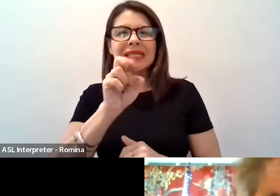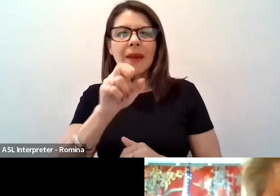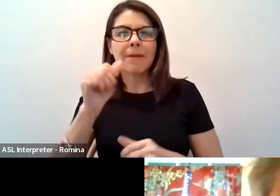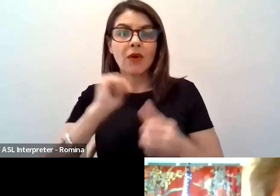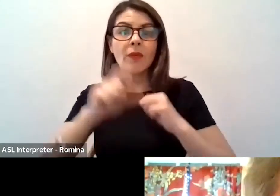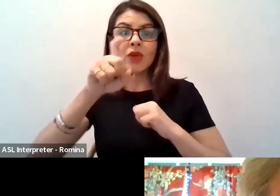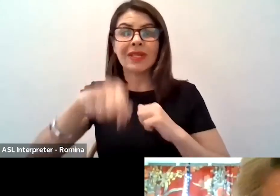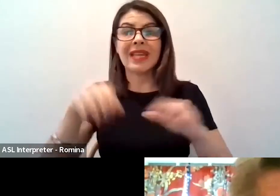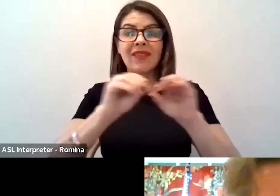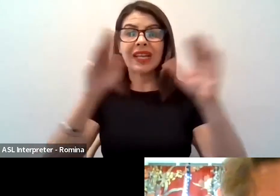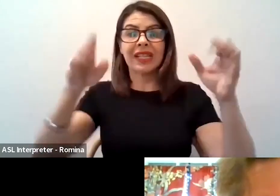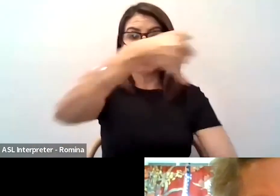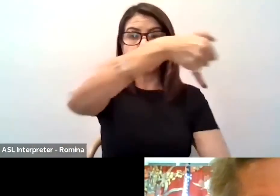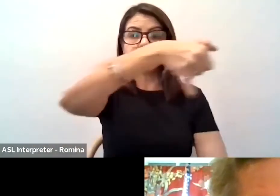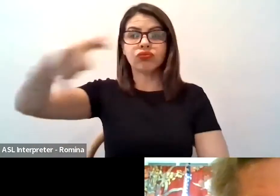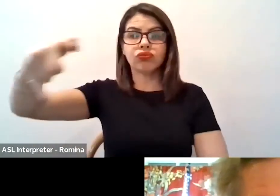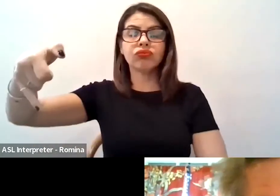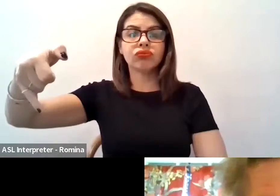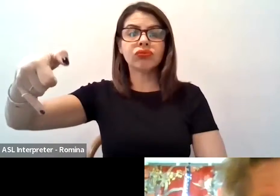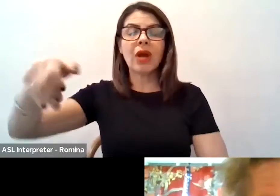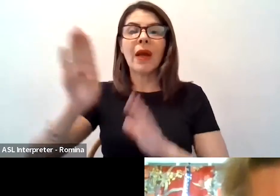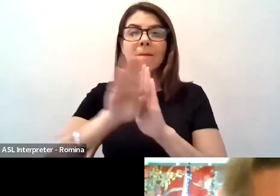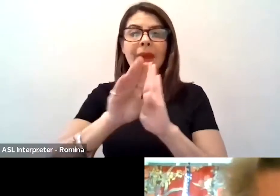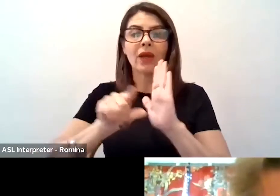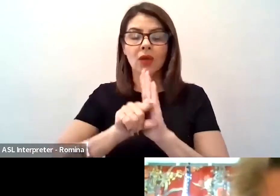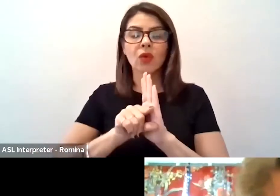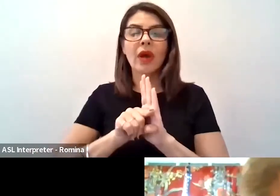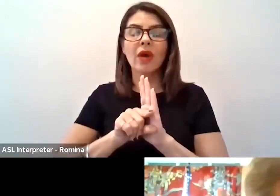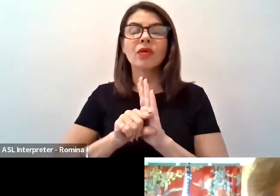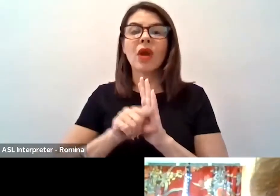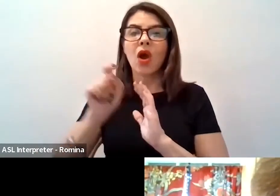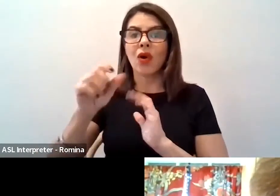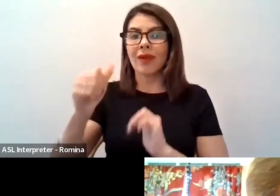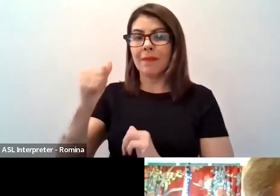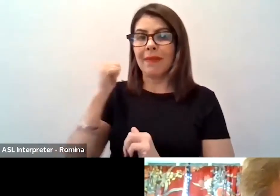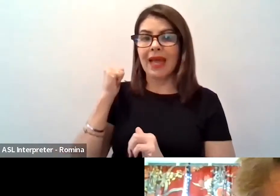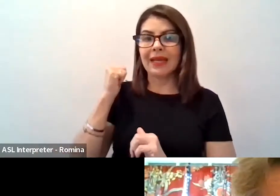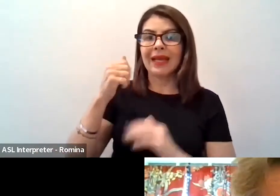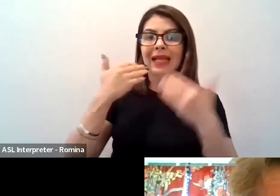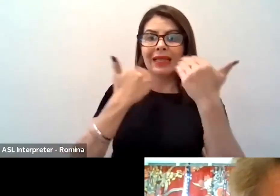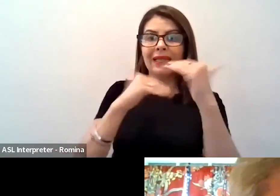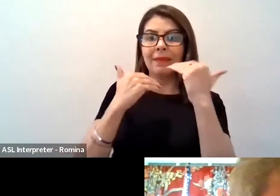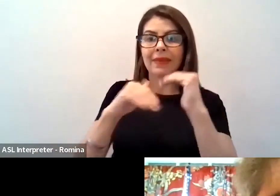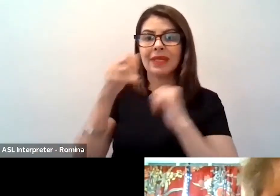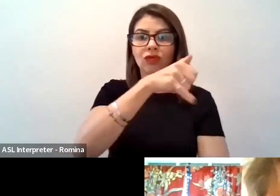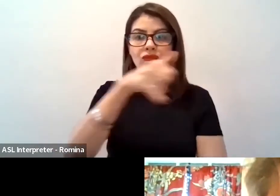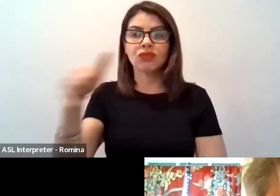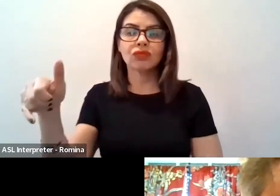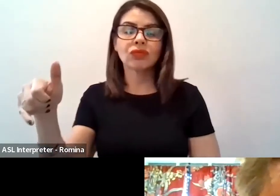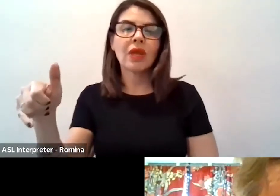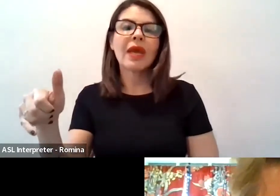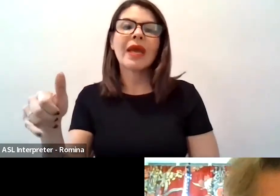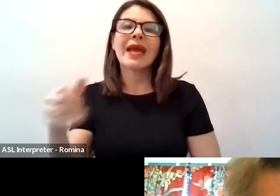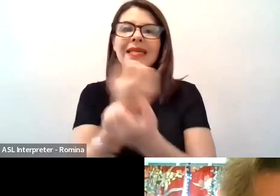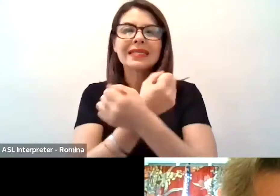Background actors are limited in on the fringe of those scenes. That's something to watch for safety bulletins.